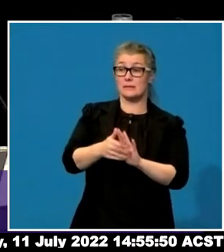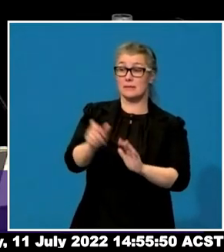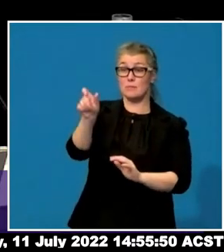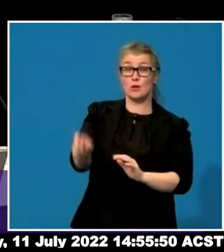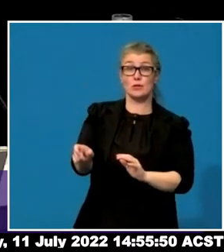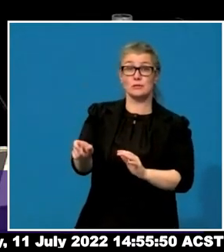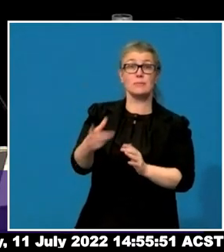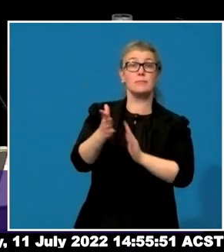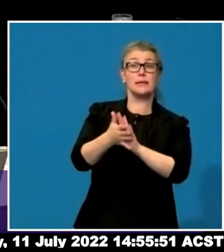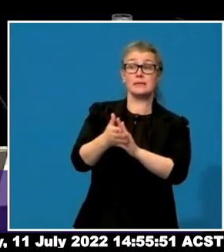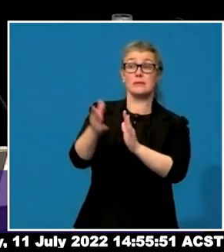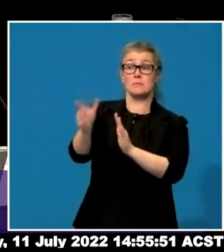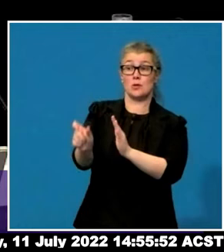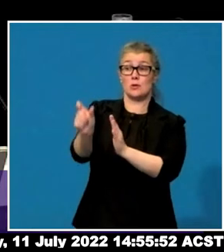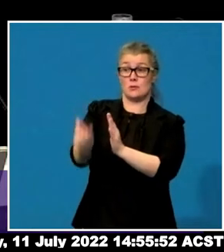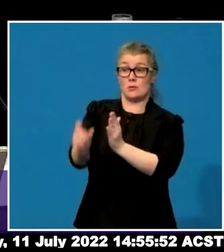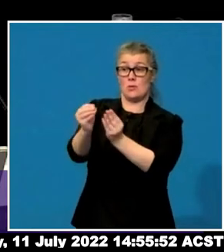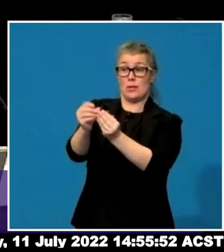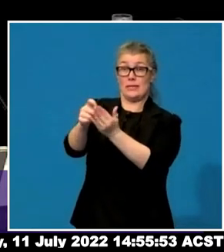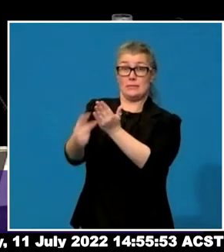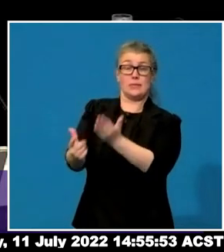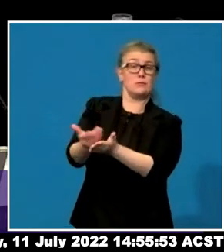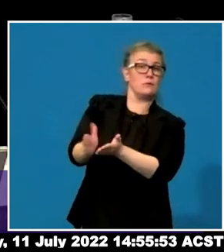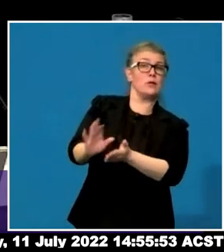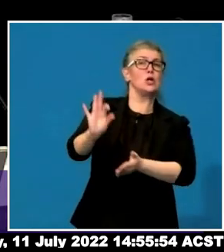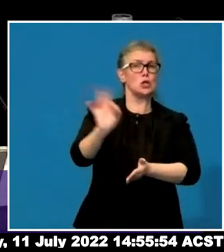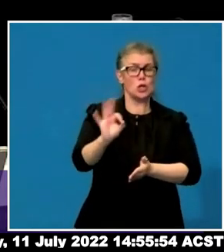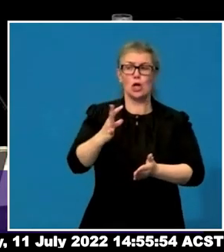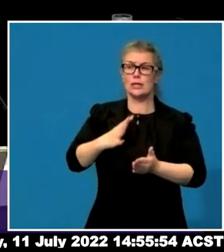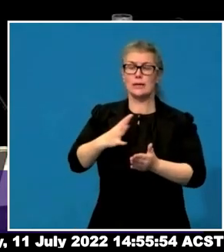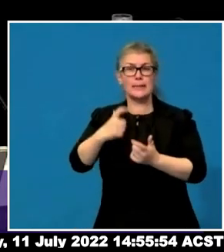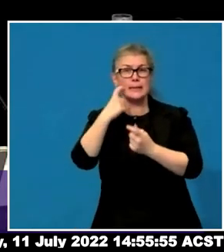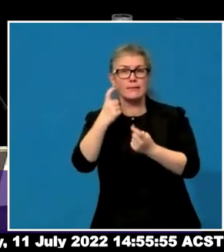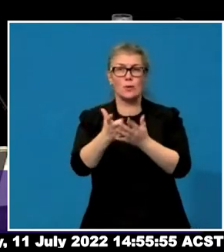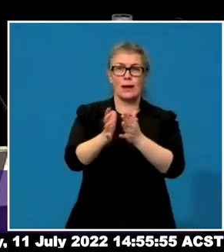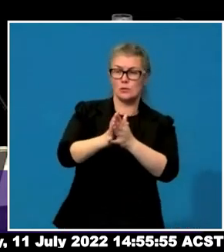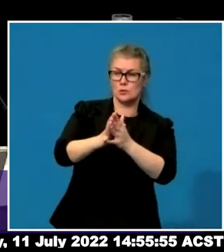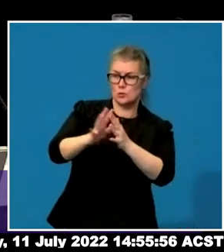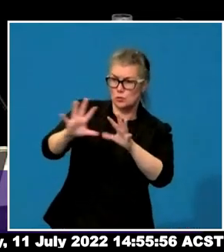That there needs to be careful construct around how that is implemented for Aboriginal